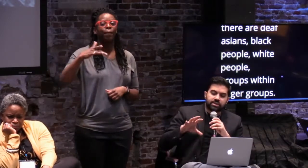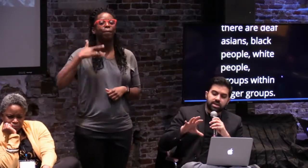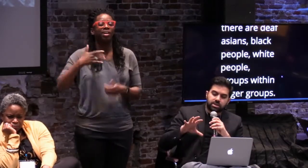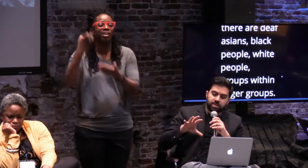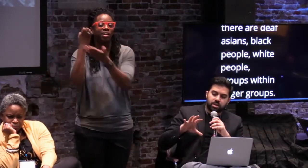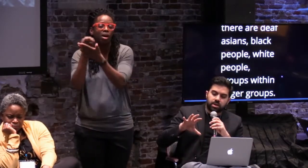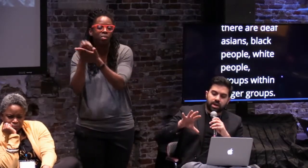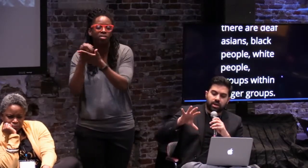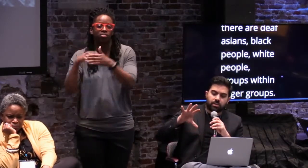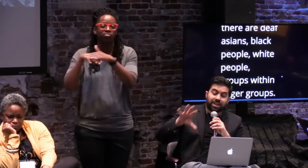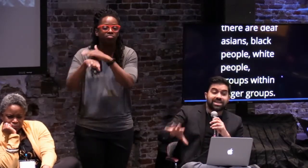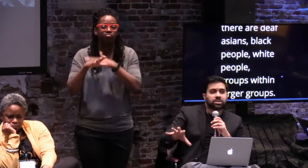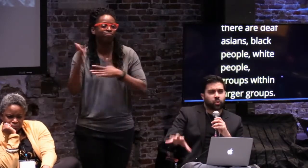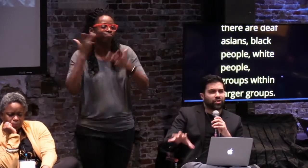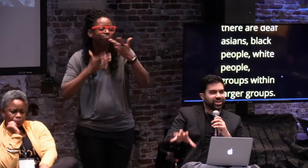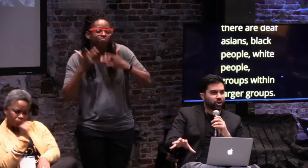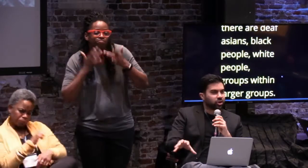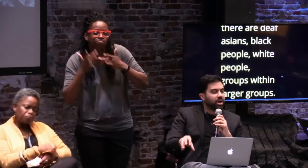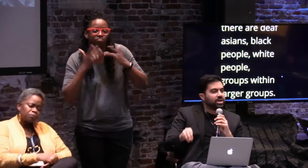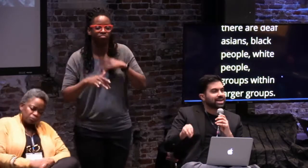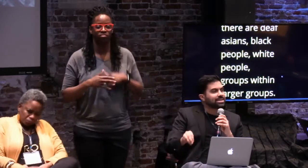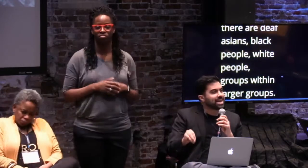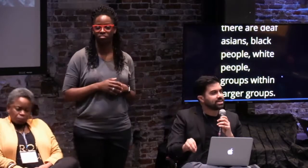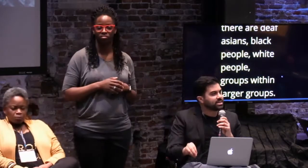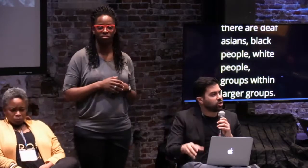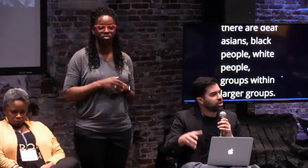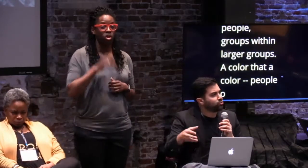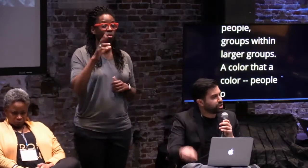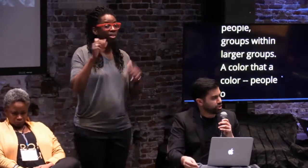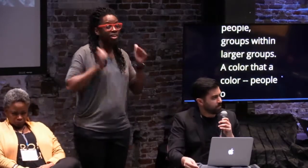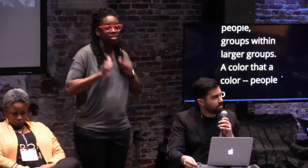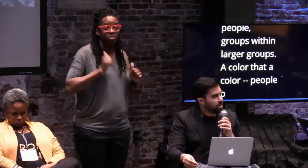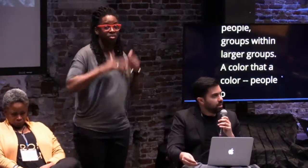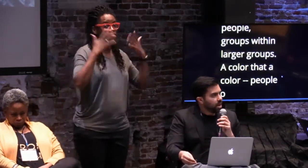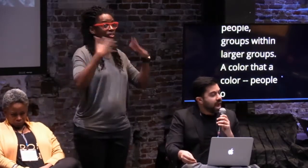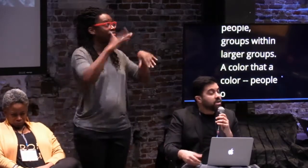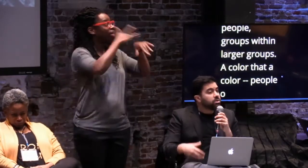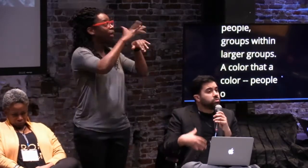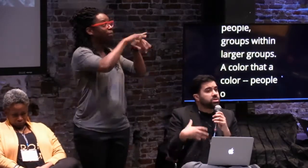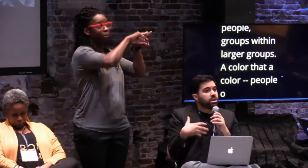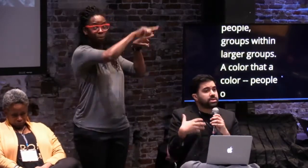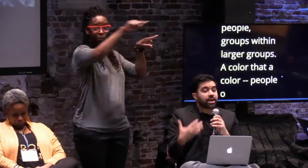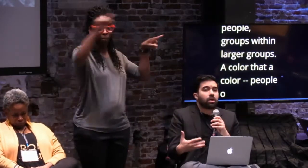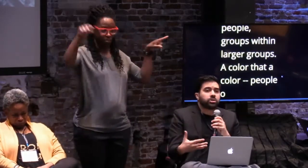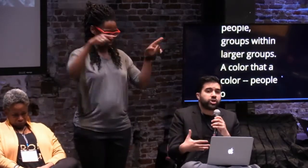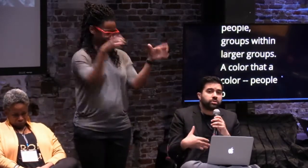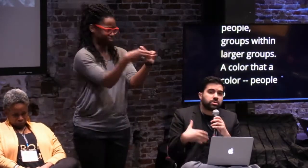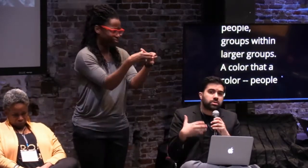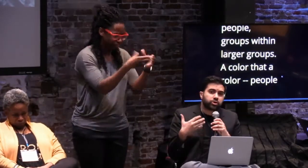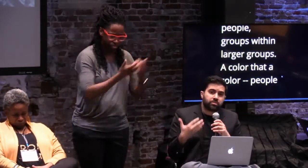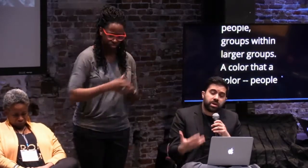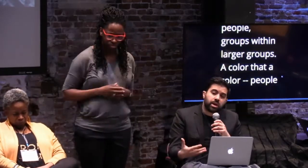They tend to be in places where theater doesn't necessarily reach them, and using technology, using social media